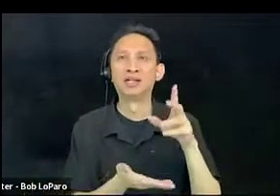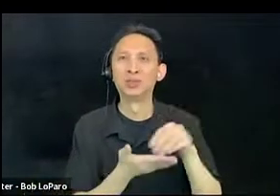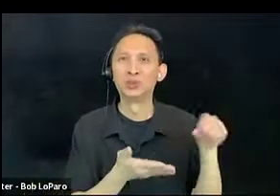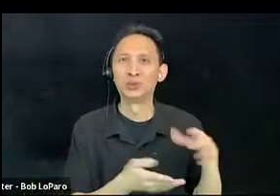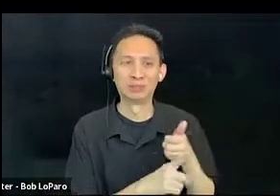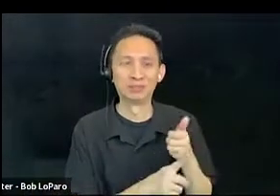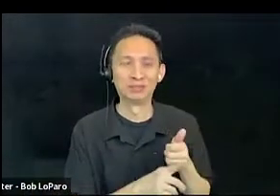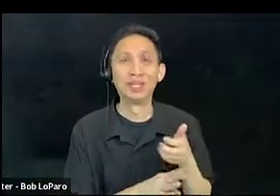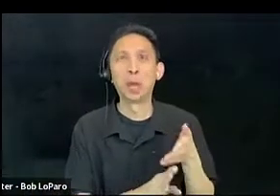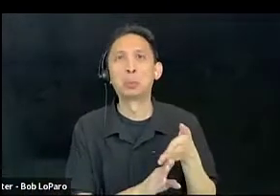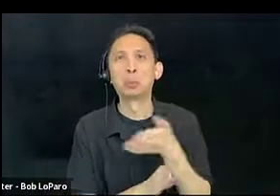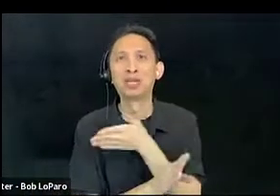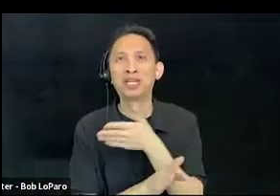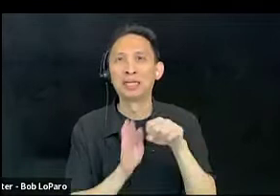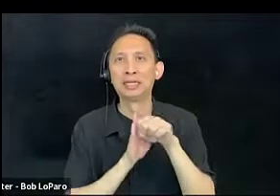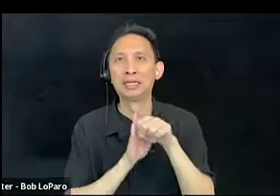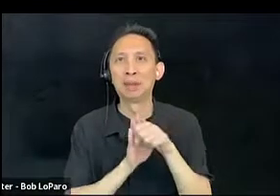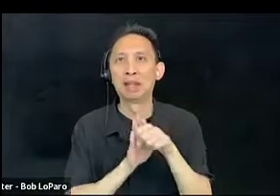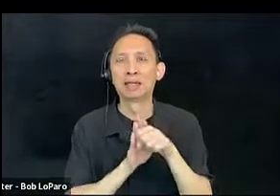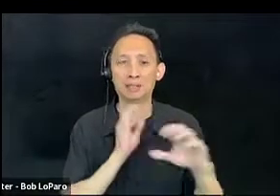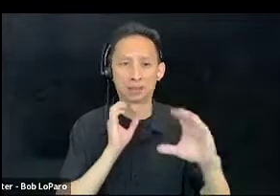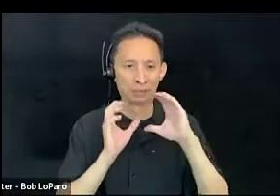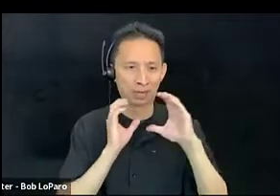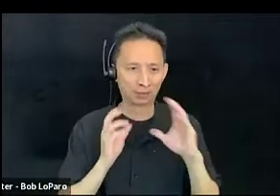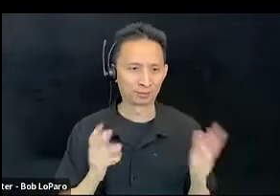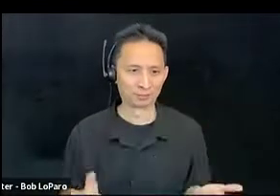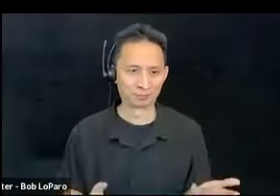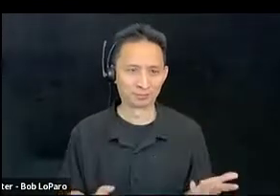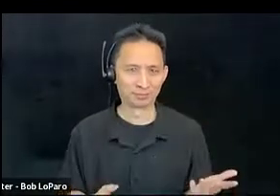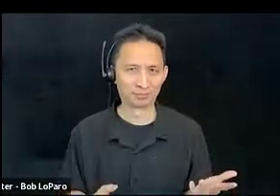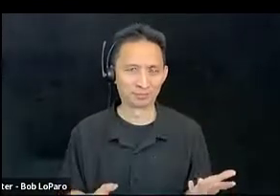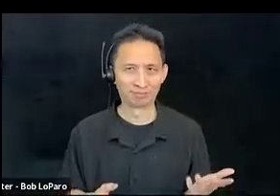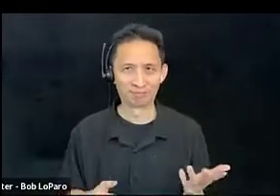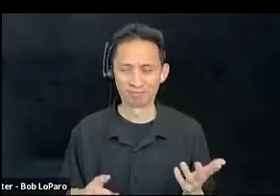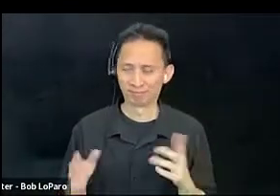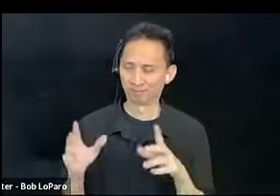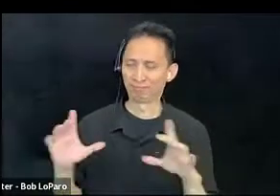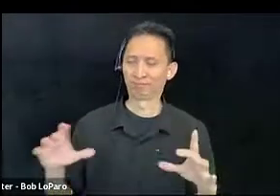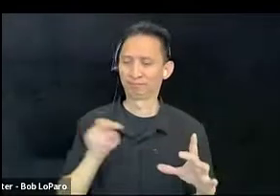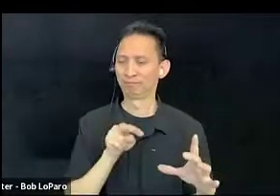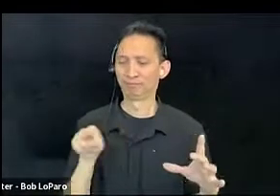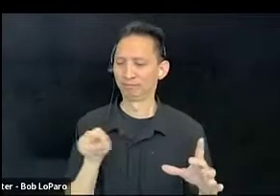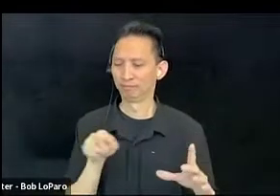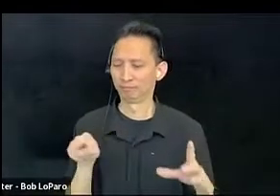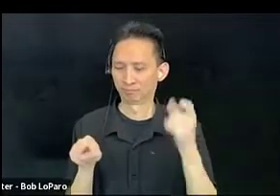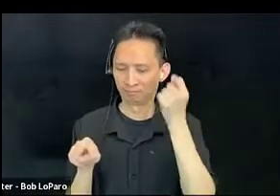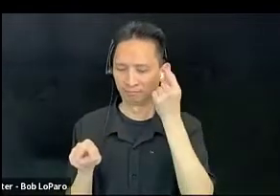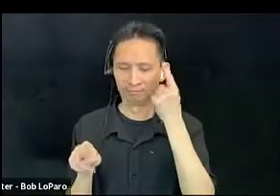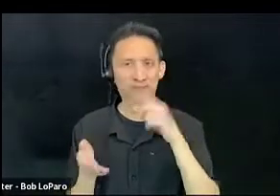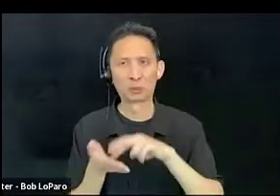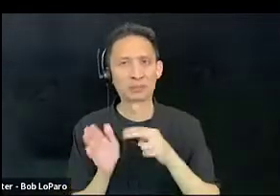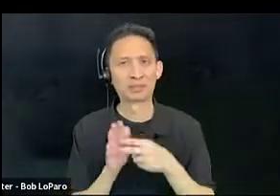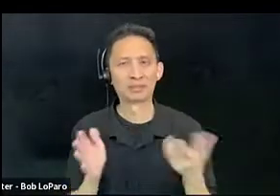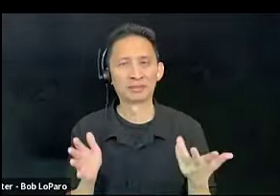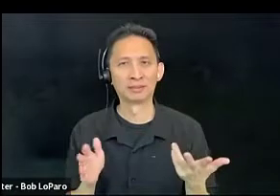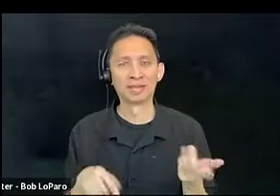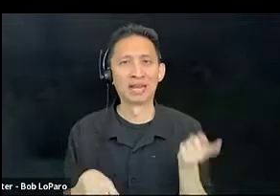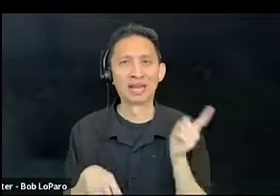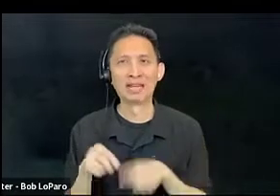The child doesn't know the meaning of any of those symbols, and isn't able to use a single one of those symbols accurately.